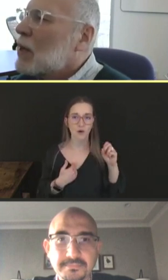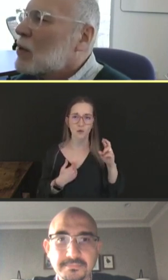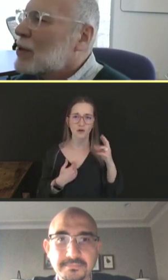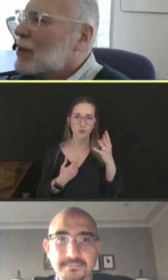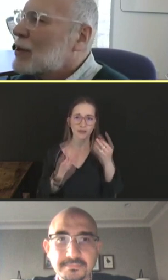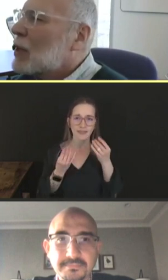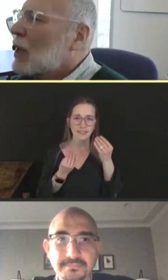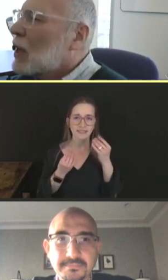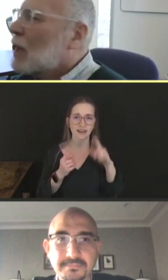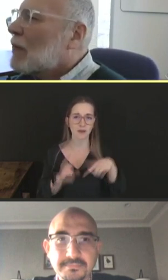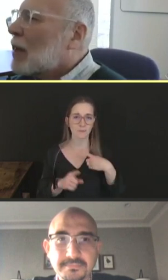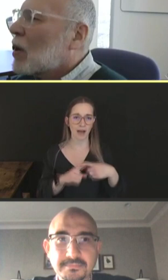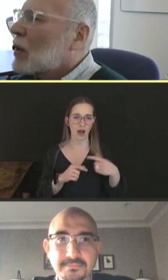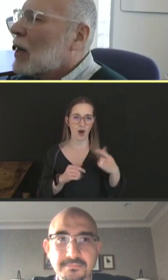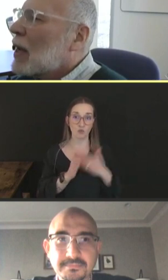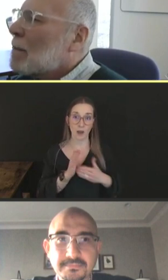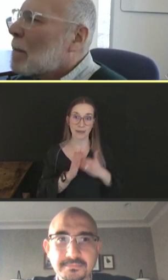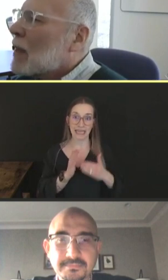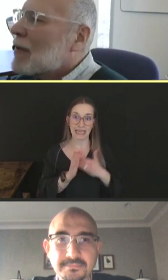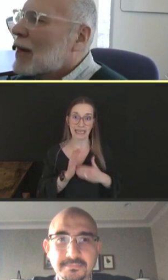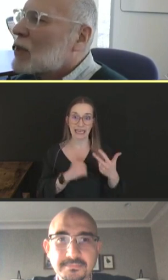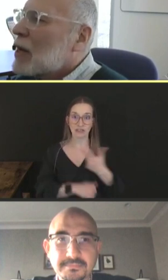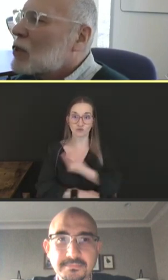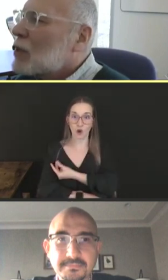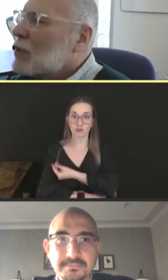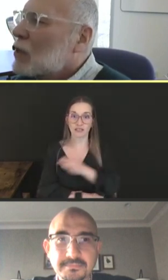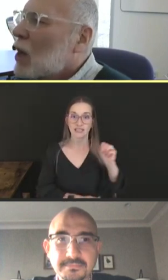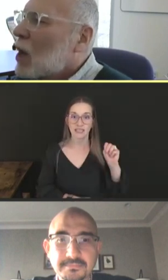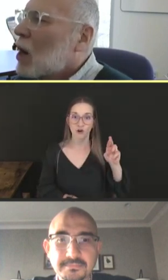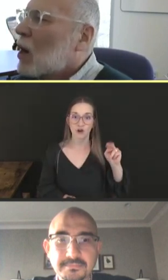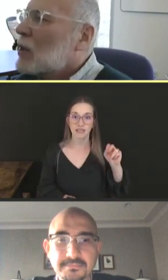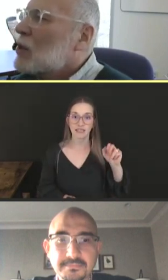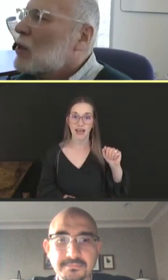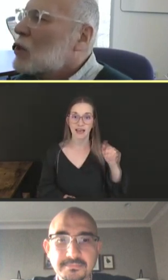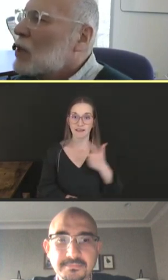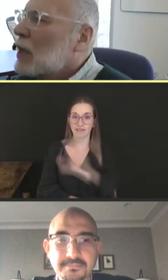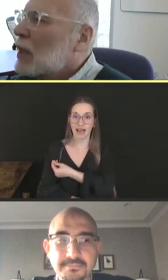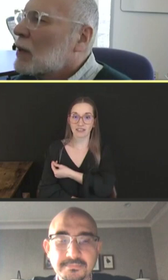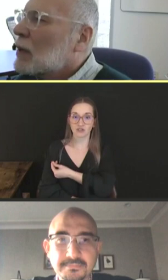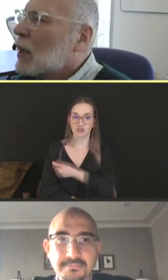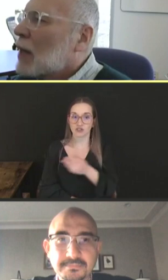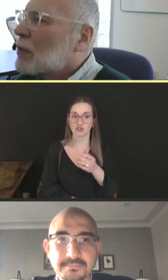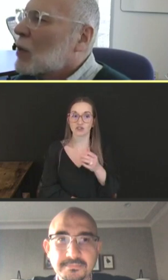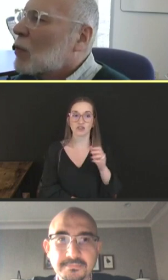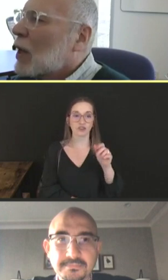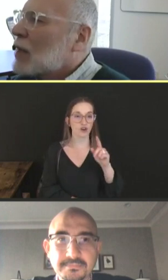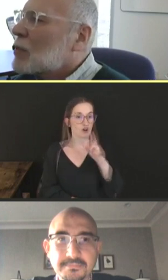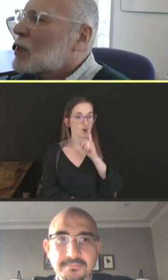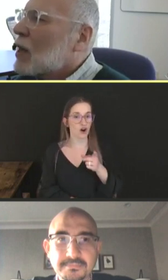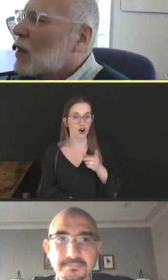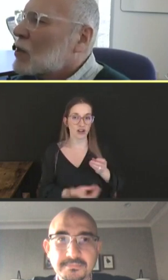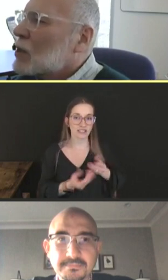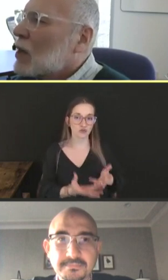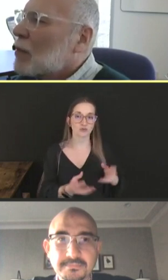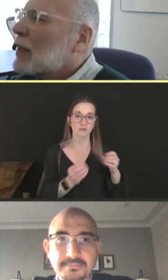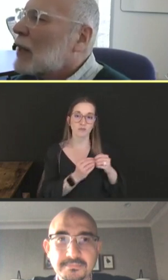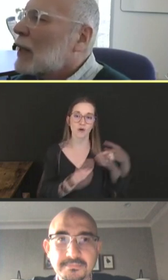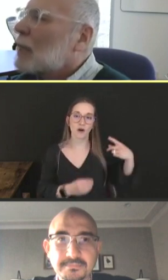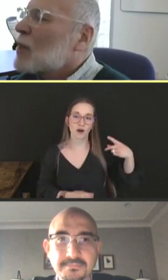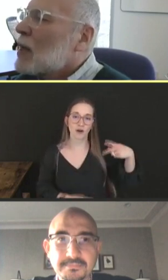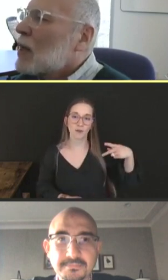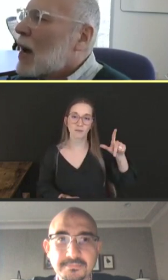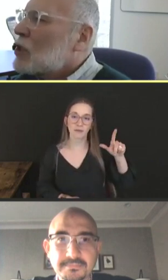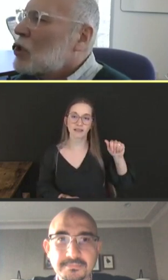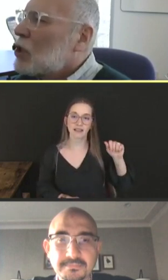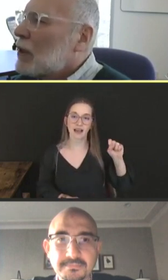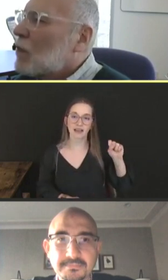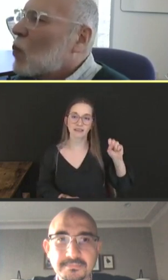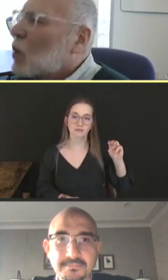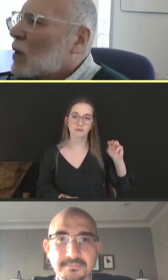doses of mRNA vaccinations are inducing a lot more plasma cells that are making IGG4,